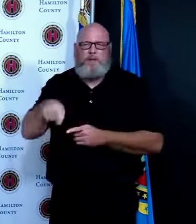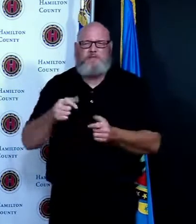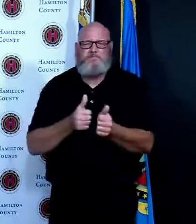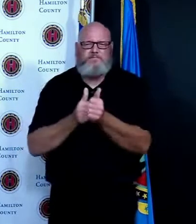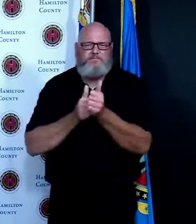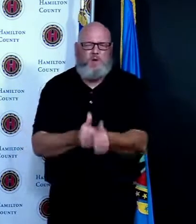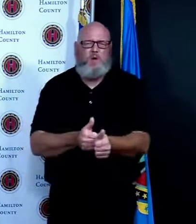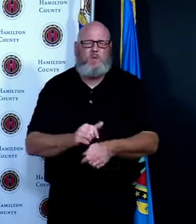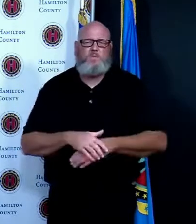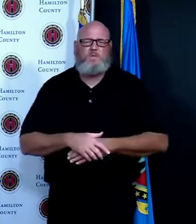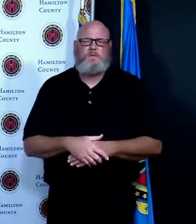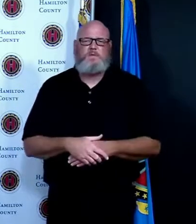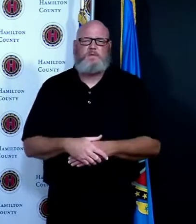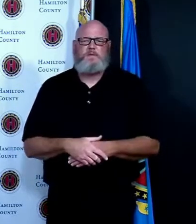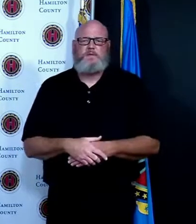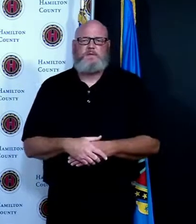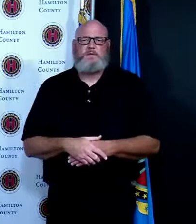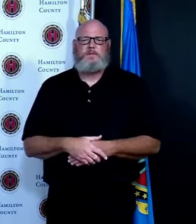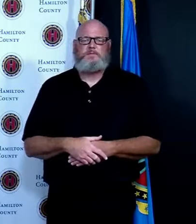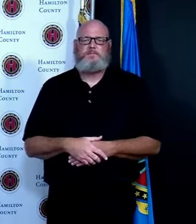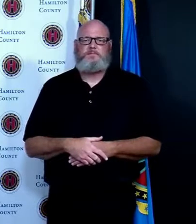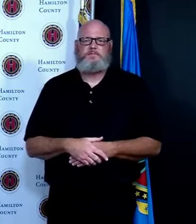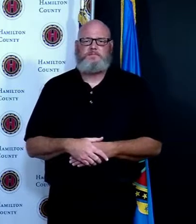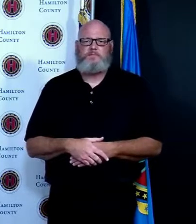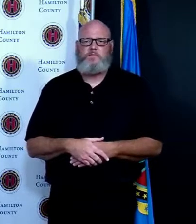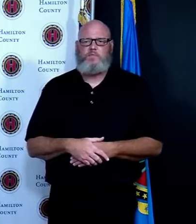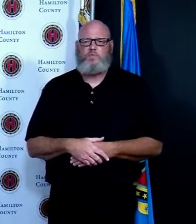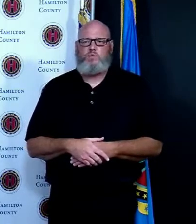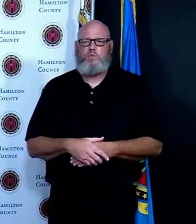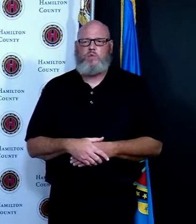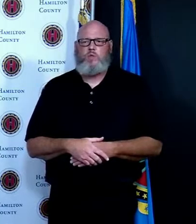okay thank you just one more moment to see if anybody else has any questions